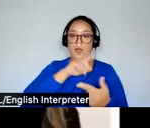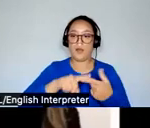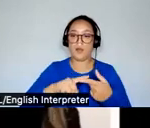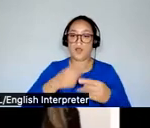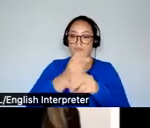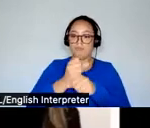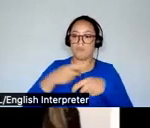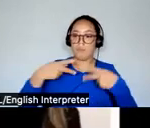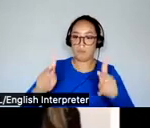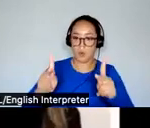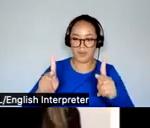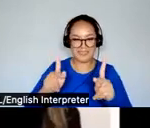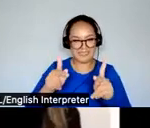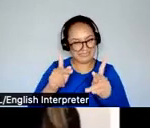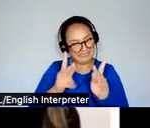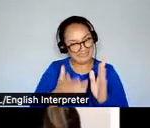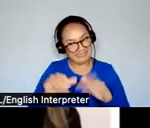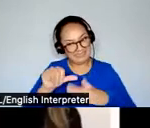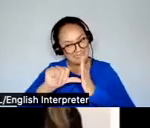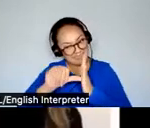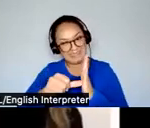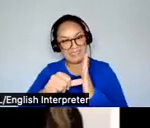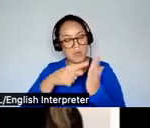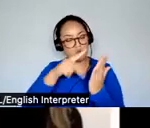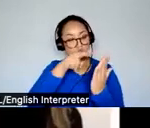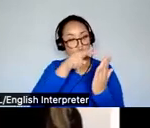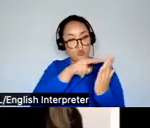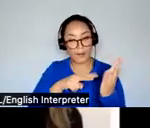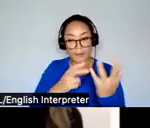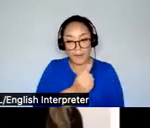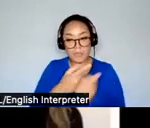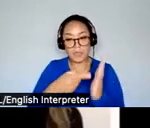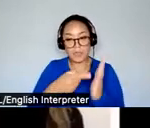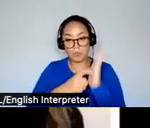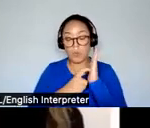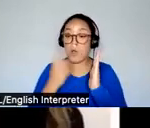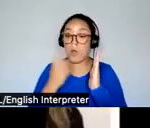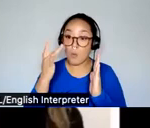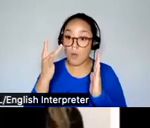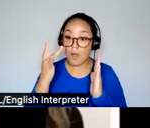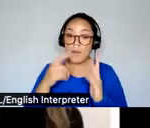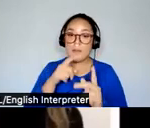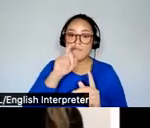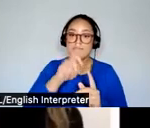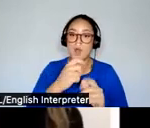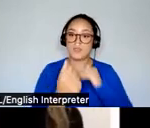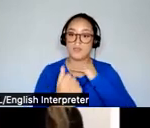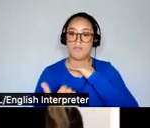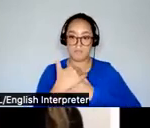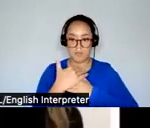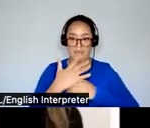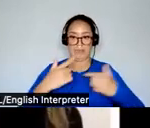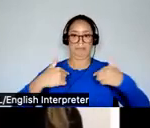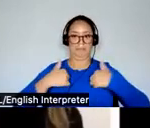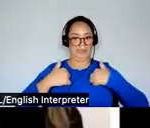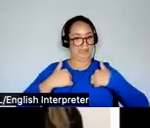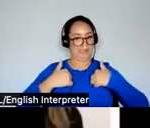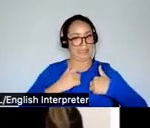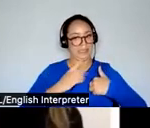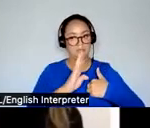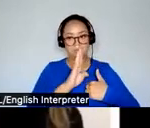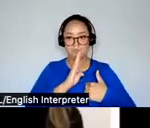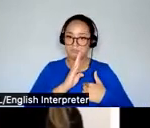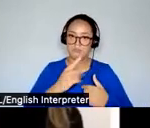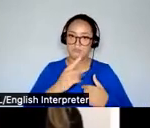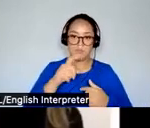listed on the document, as these must be submitted to me directly and reviewed on the letter.